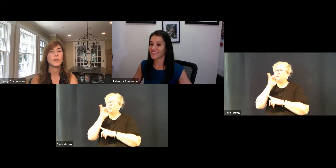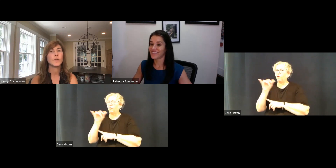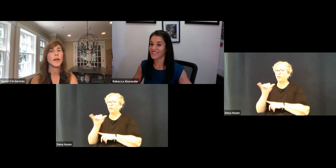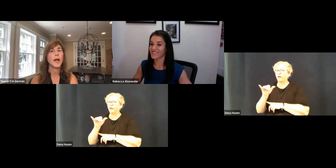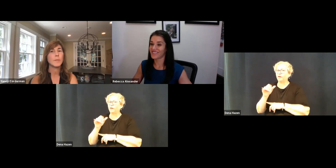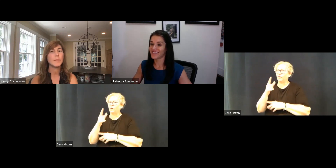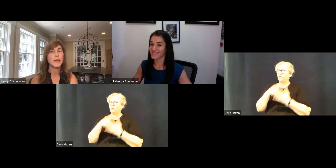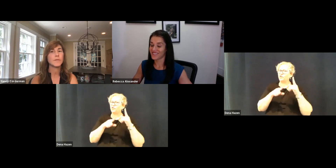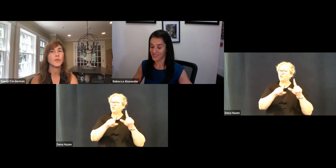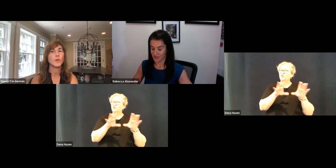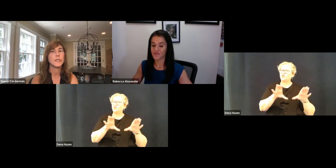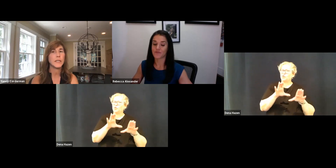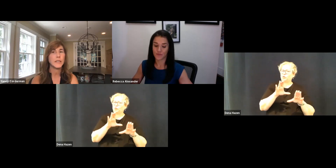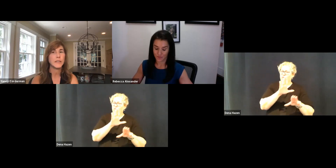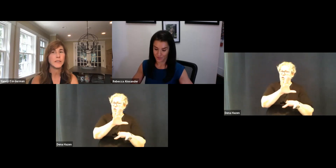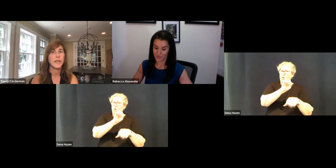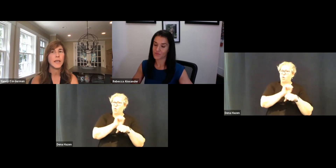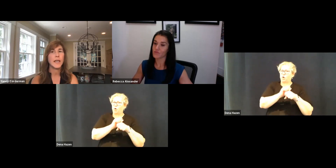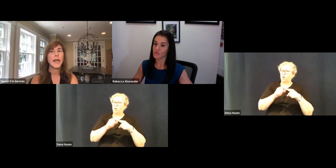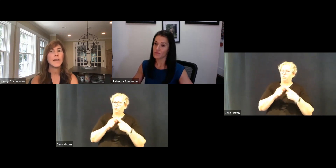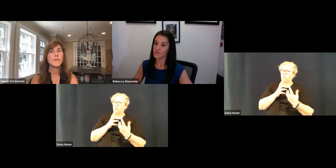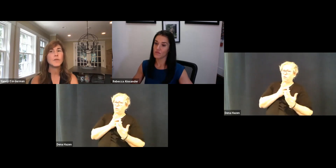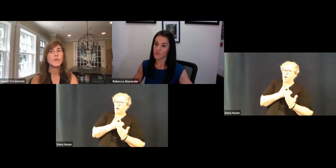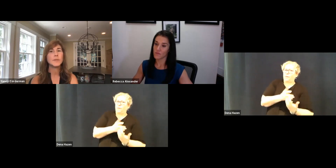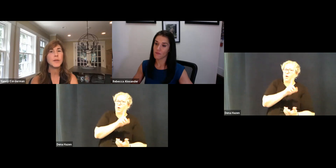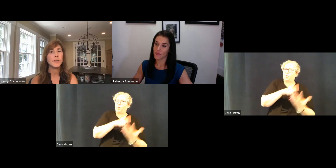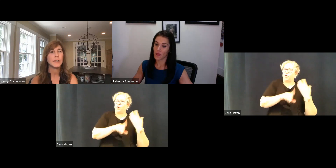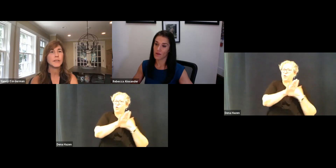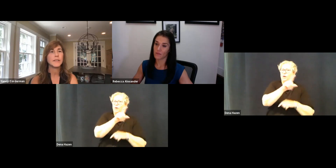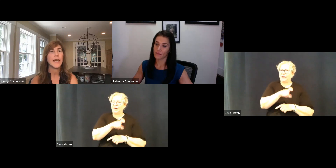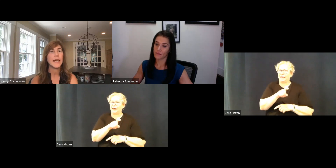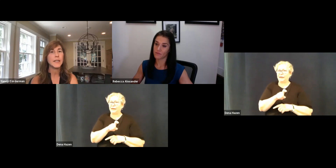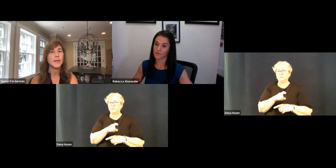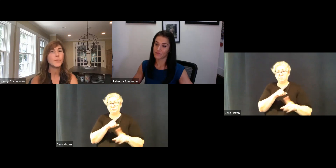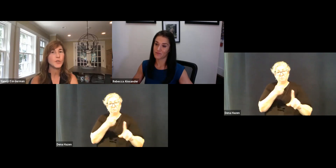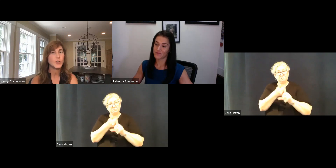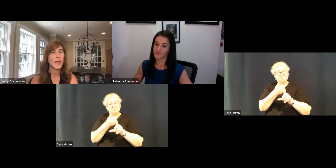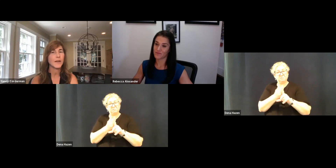to accommodate for your needs? Have you experienced any pushback